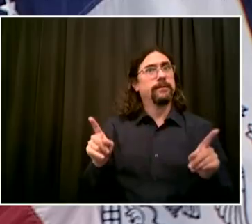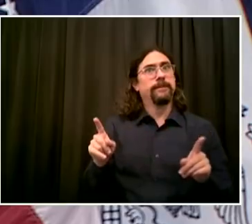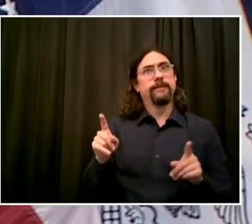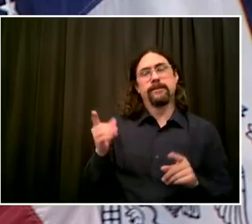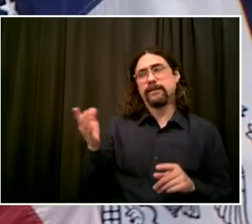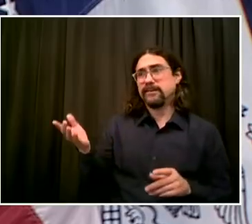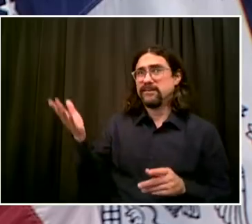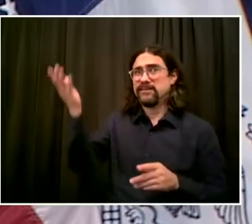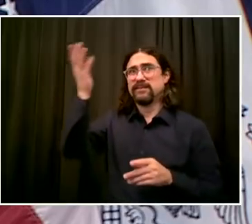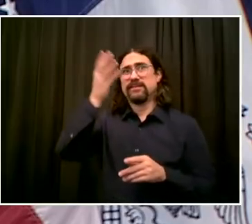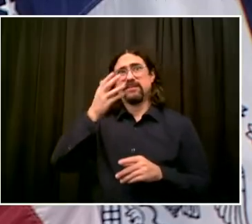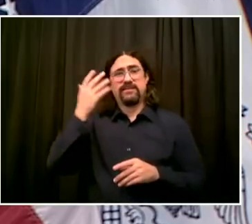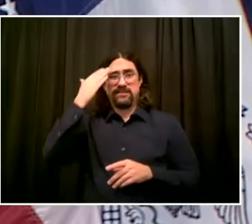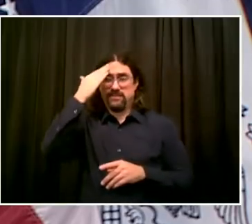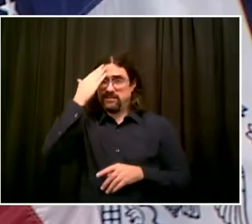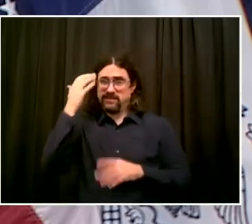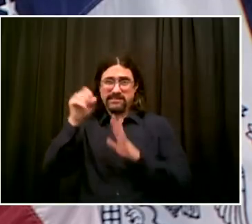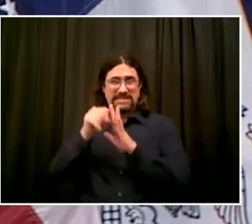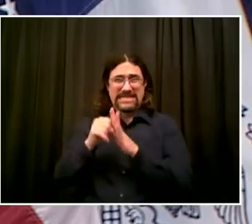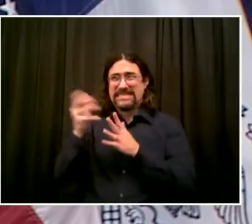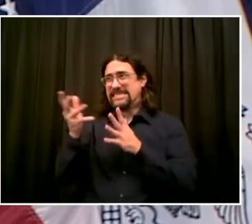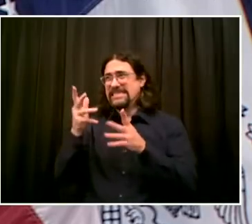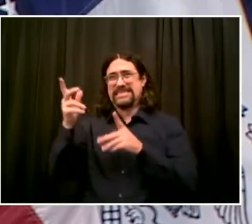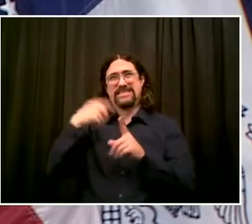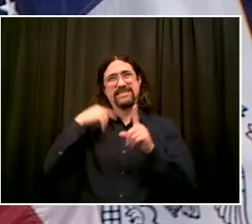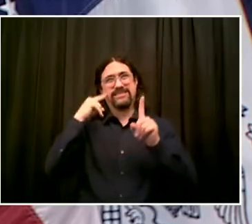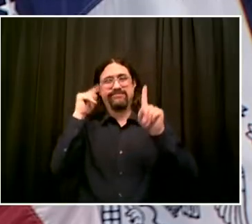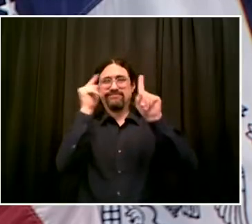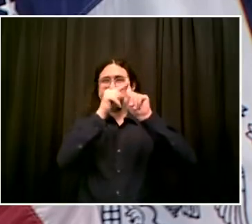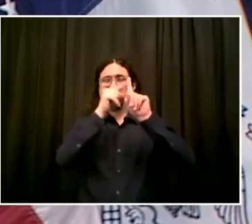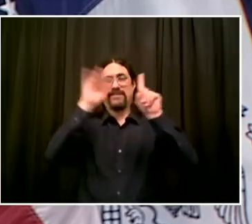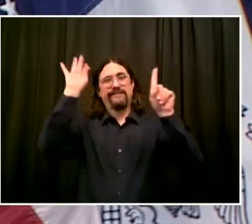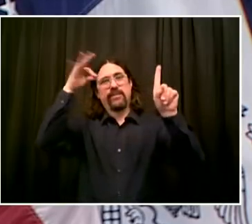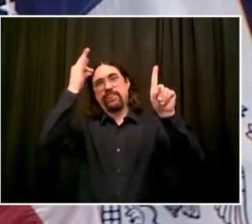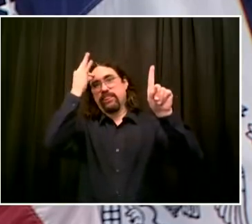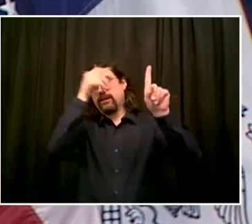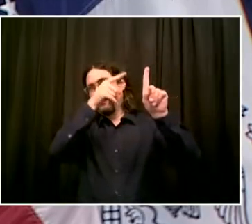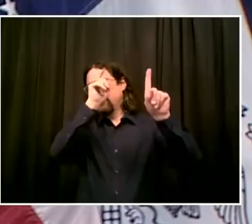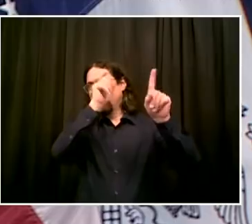FILED WITH